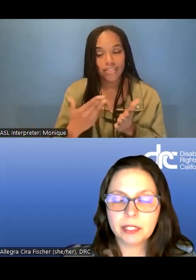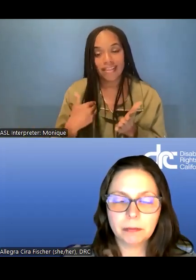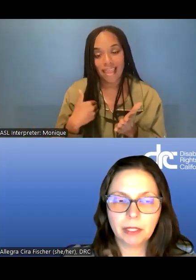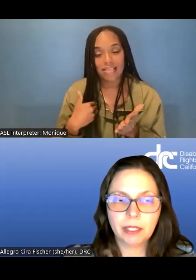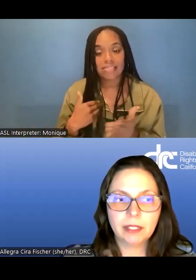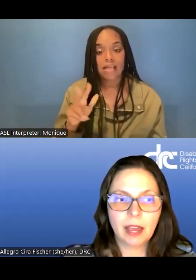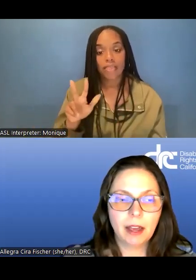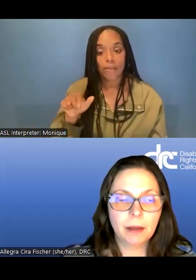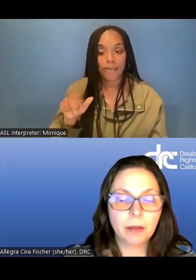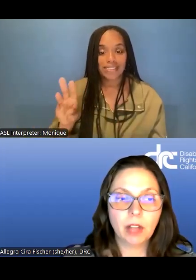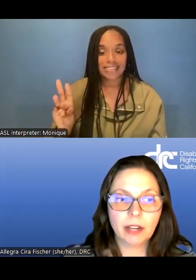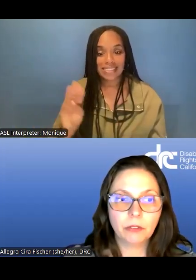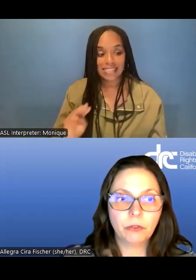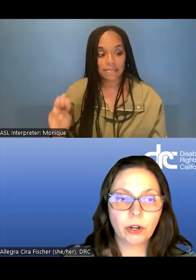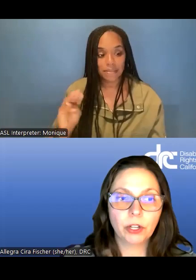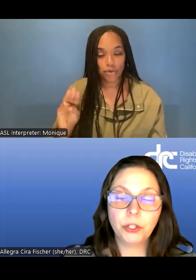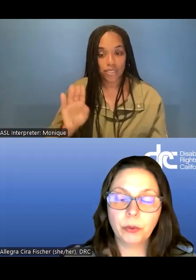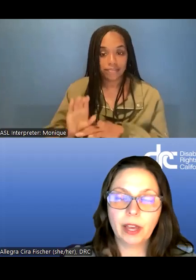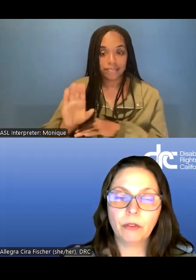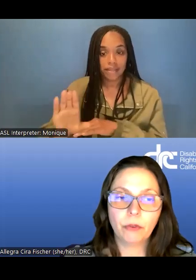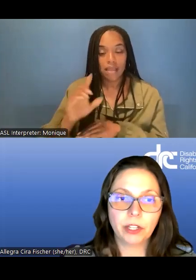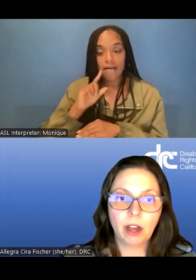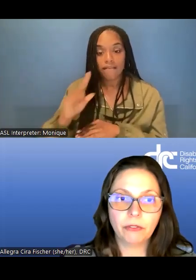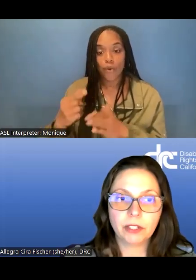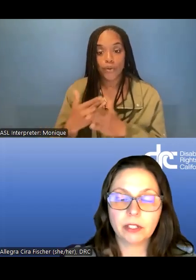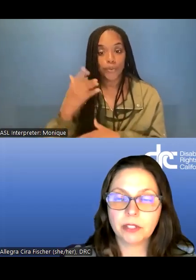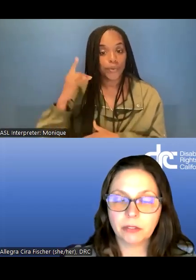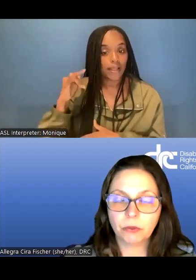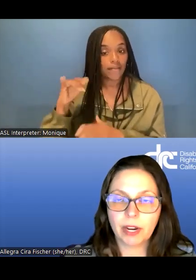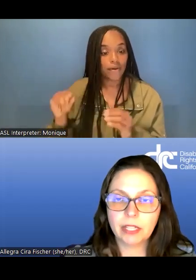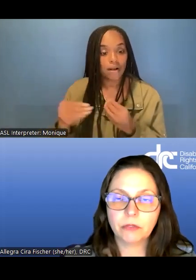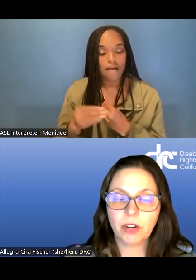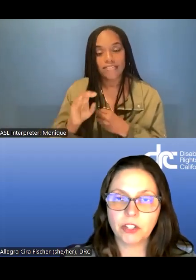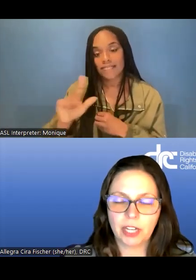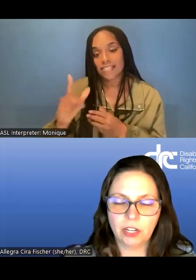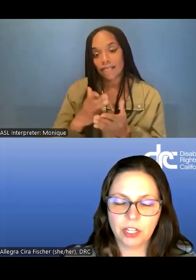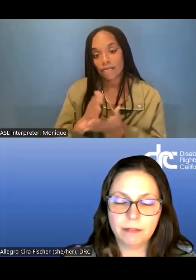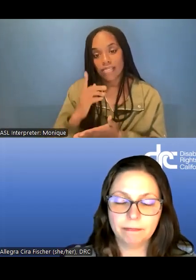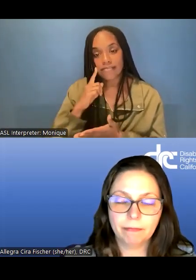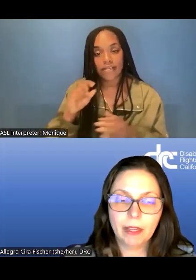million, allotted for a new California Office of Civil Rights for education.